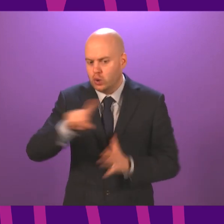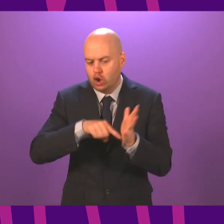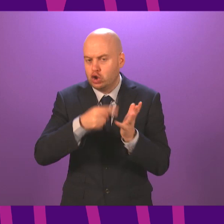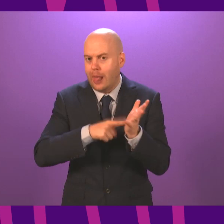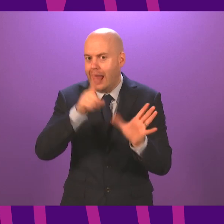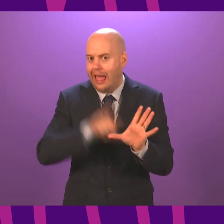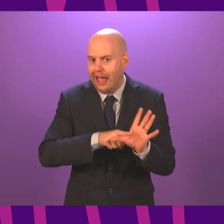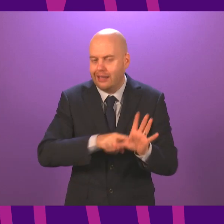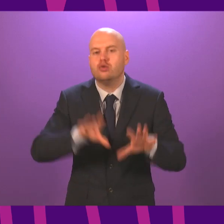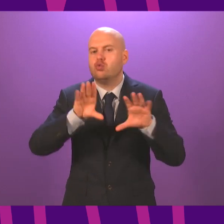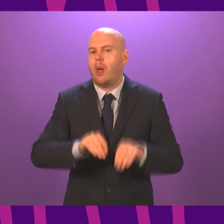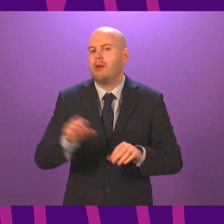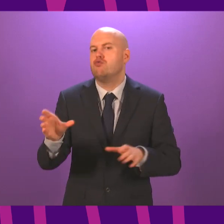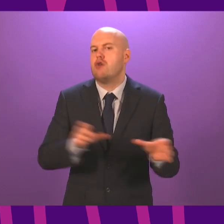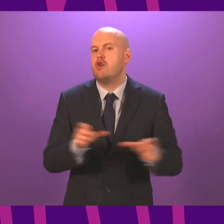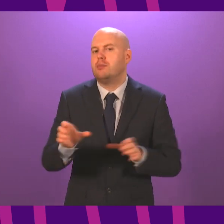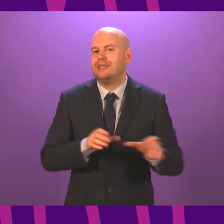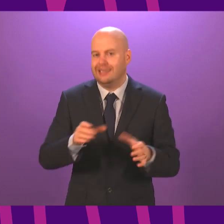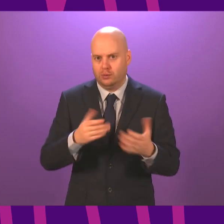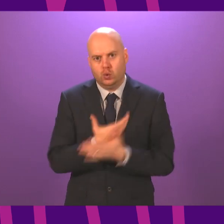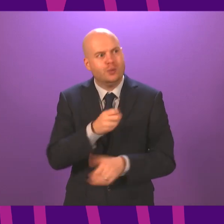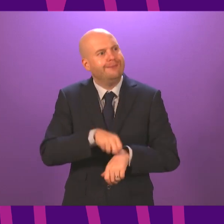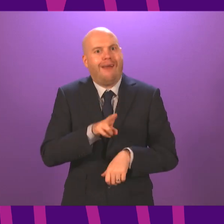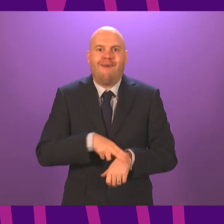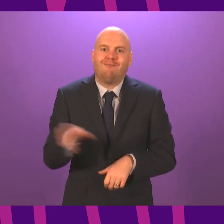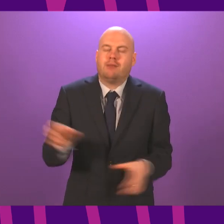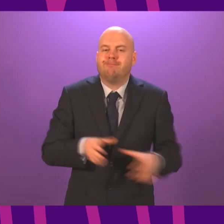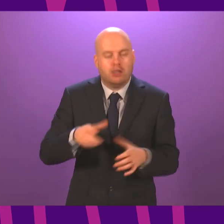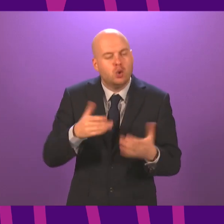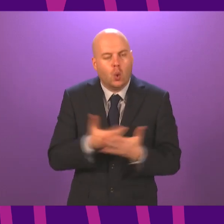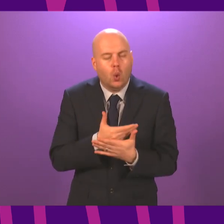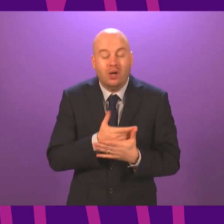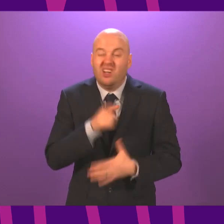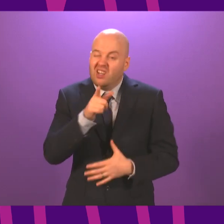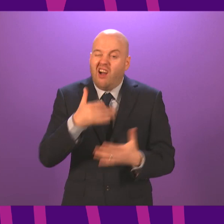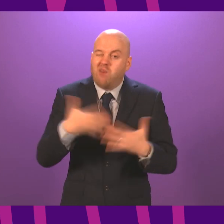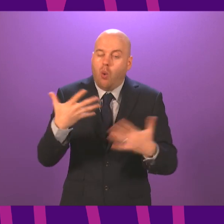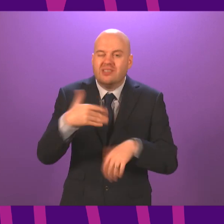redirect staff to respond to the pandemic. That had a major impact on recruitment by the agency.